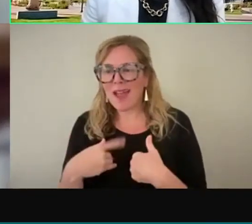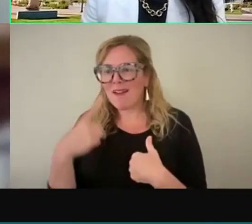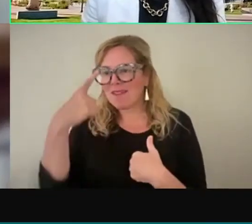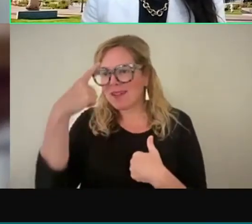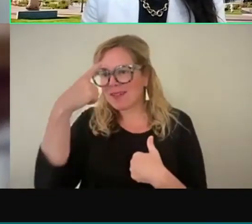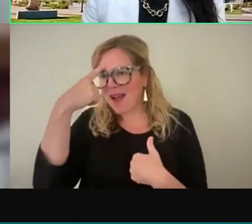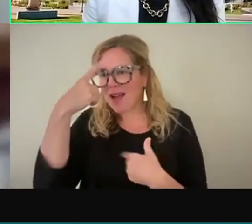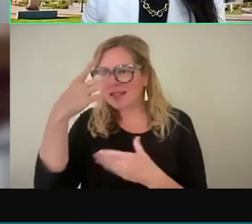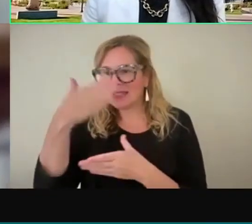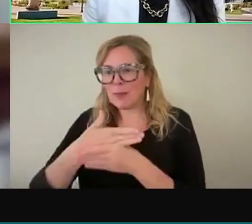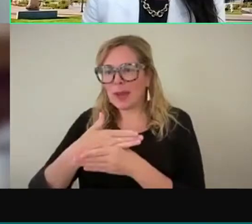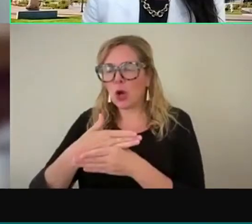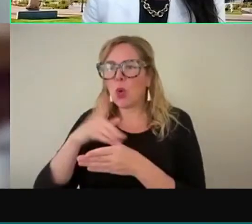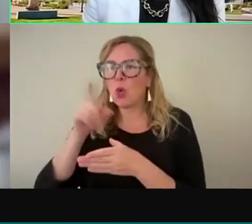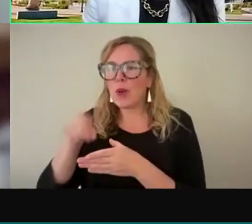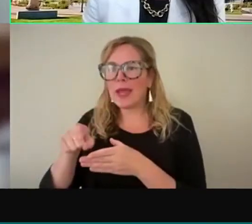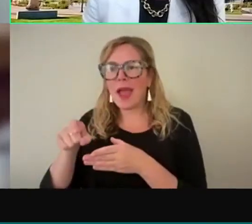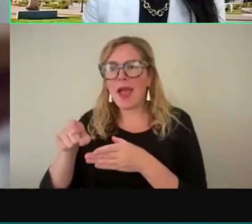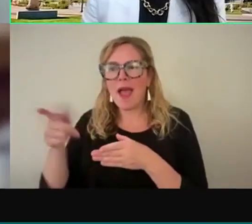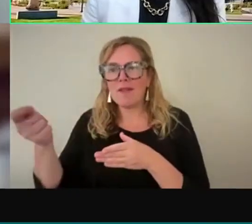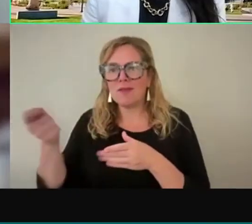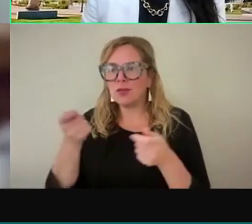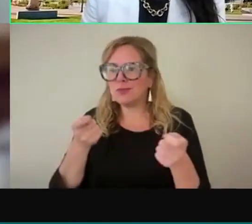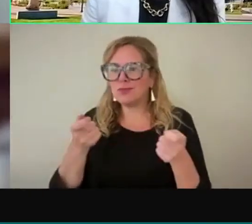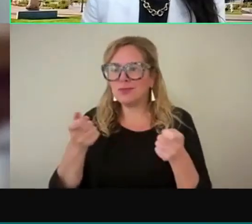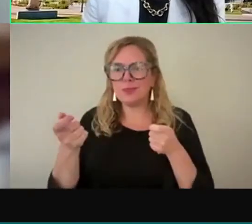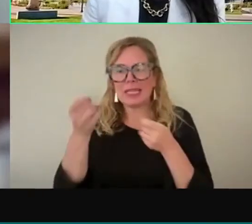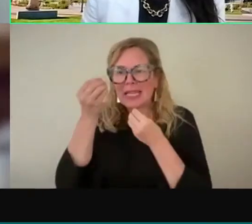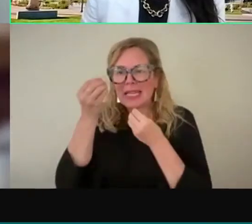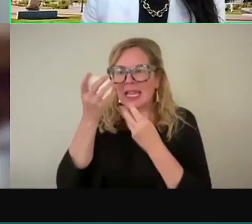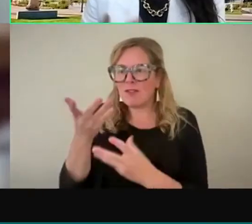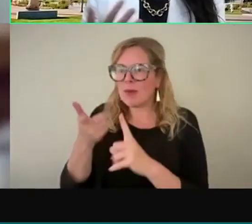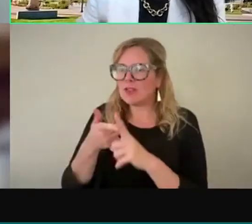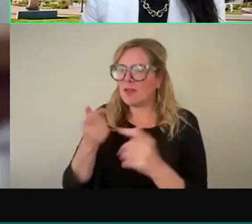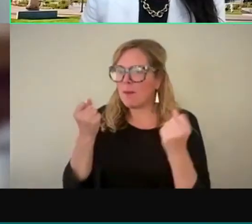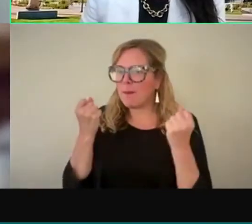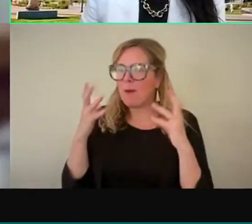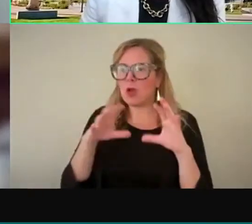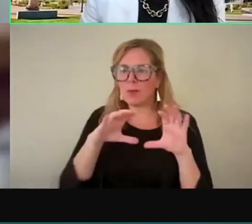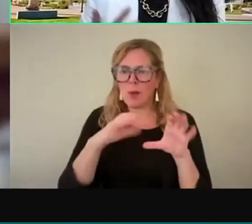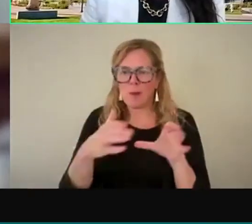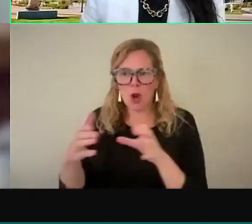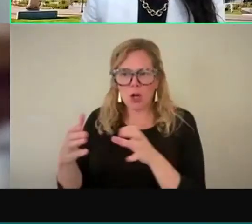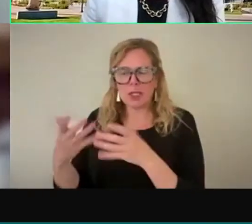from multiple parties, as I had just said. Those who have other difficulties, we need that extra